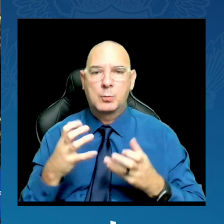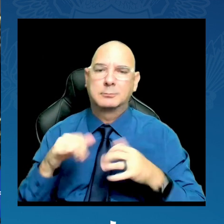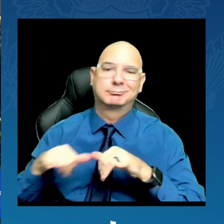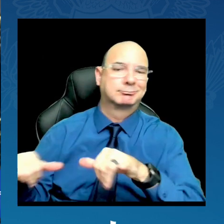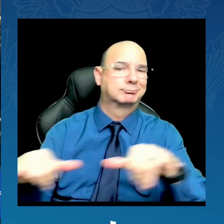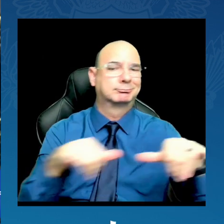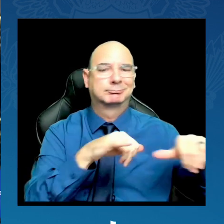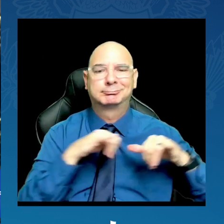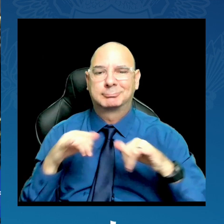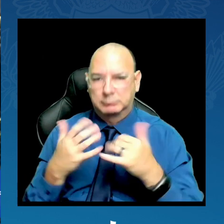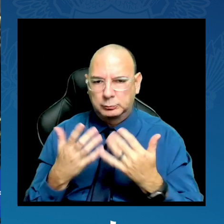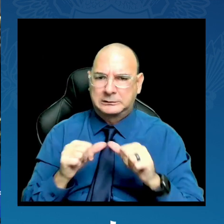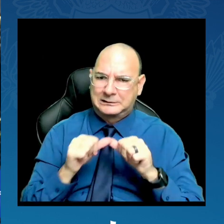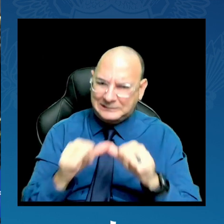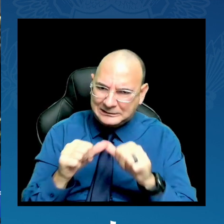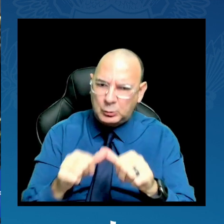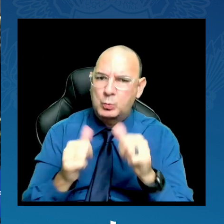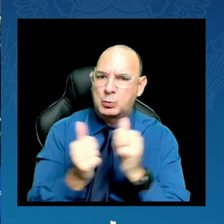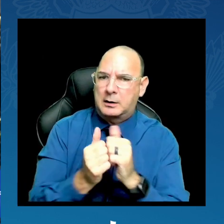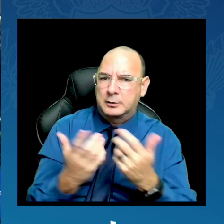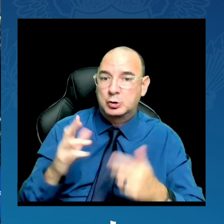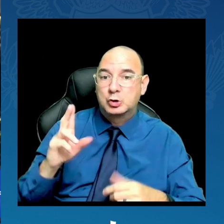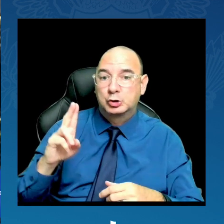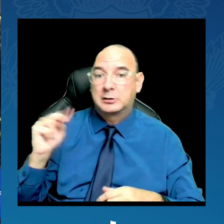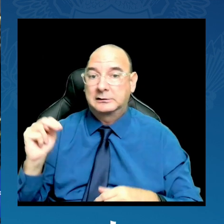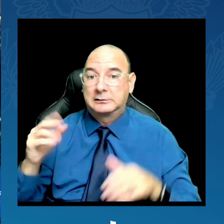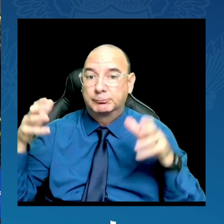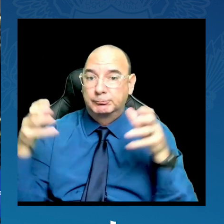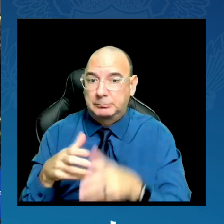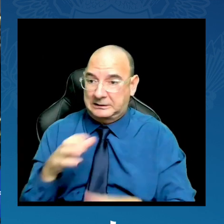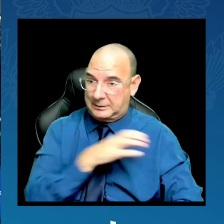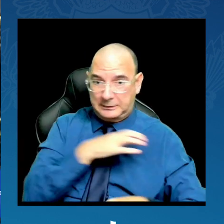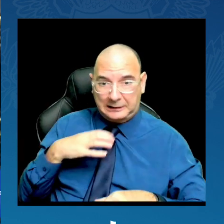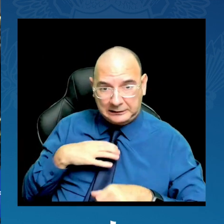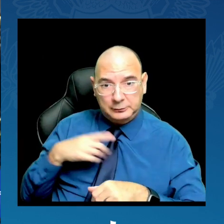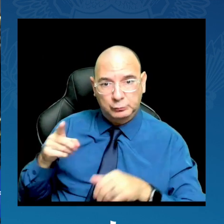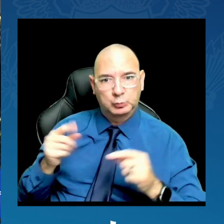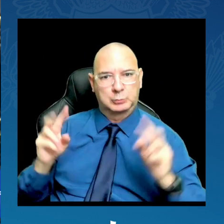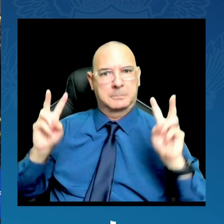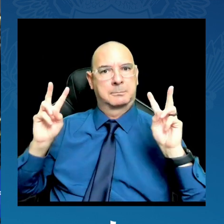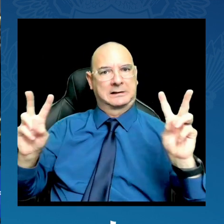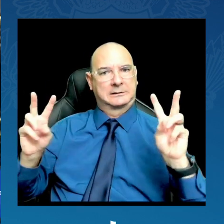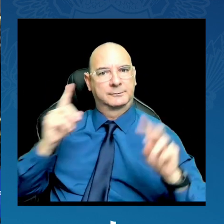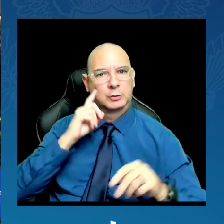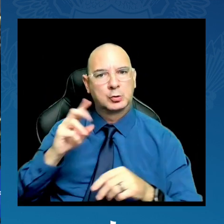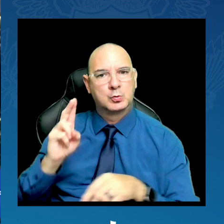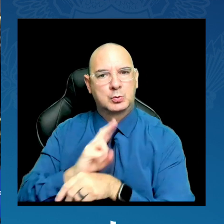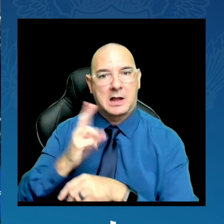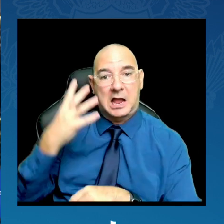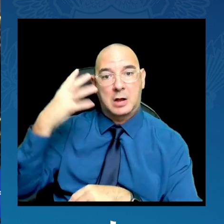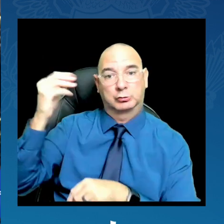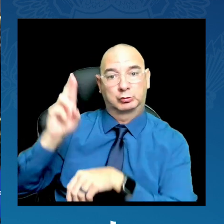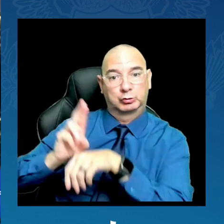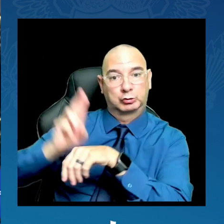Committee for the Peaceful Uses of Outer Space Copious. For nearly 60 years, this committee has played an indispensable role